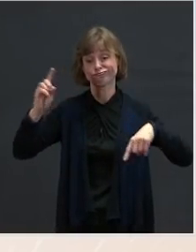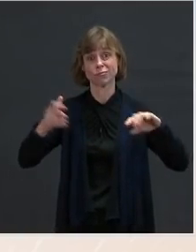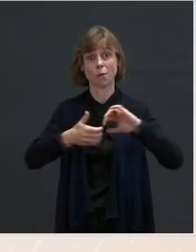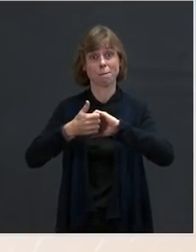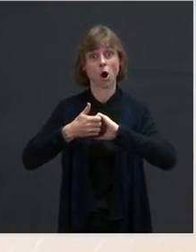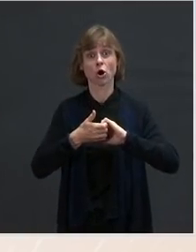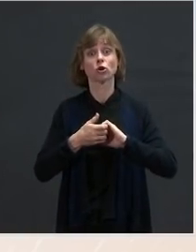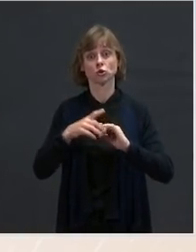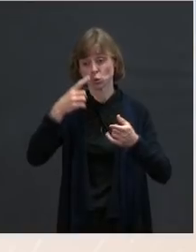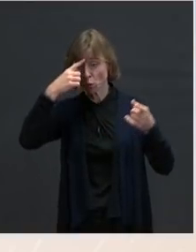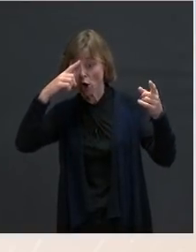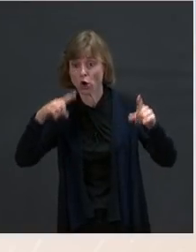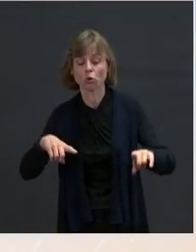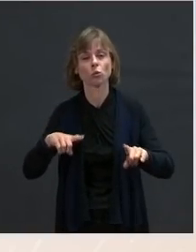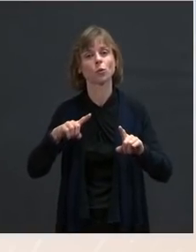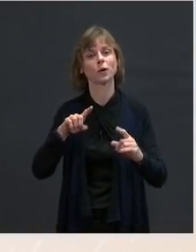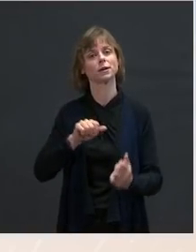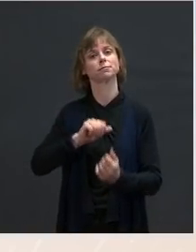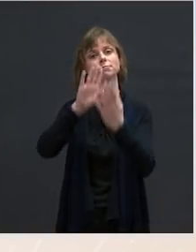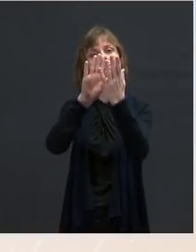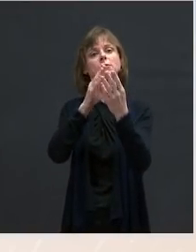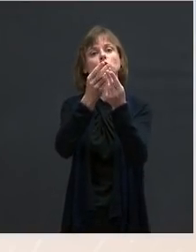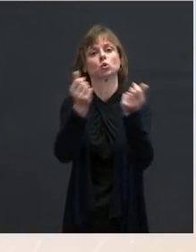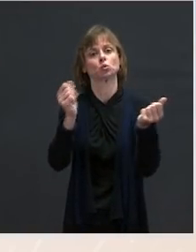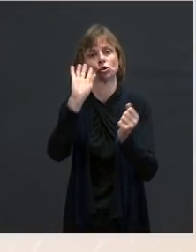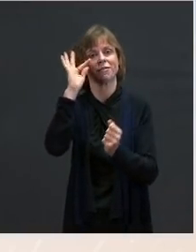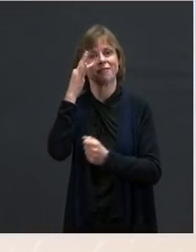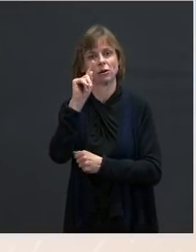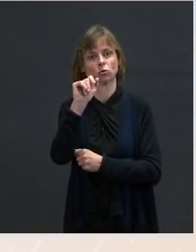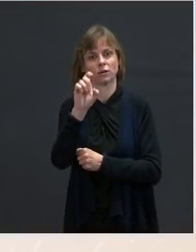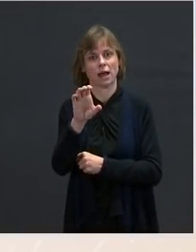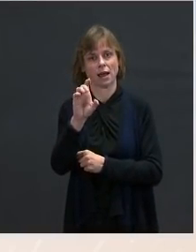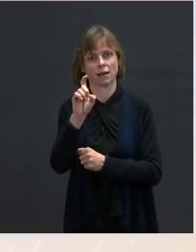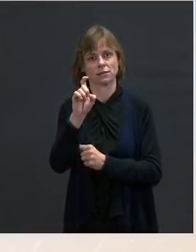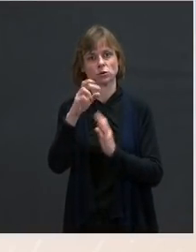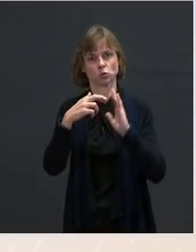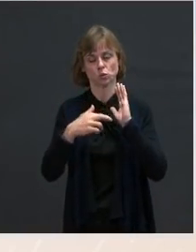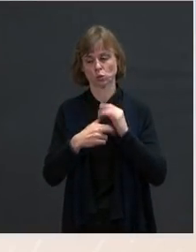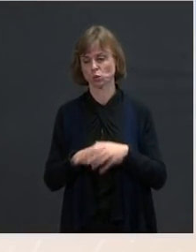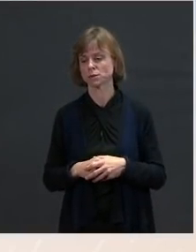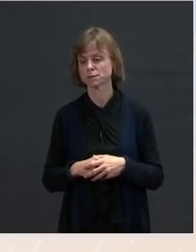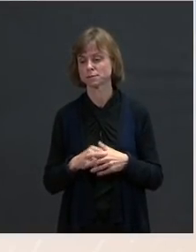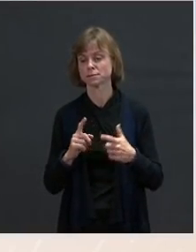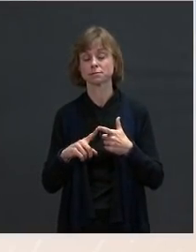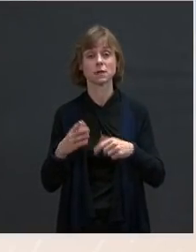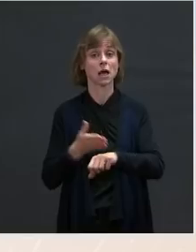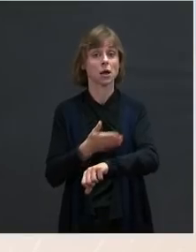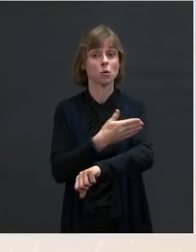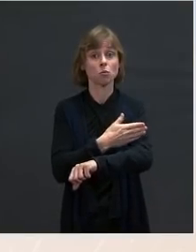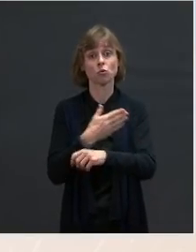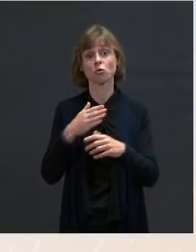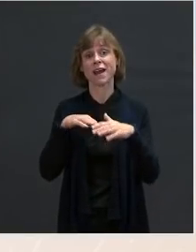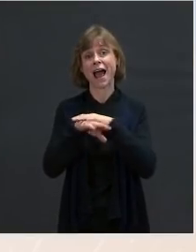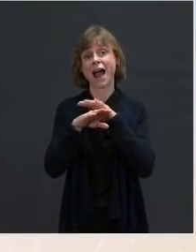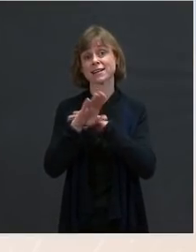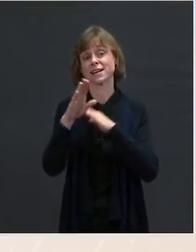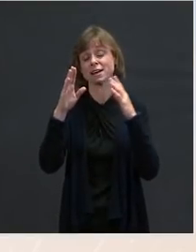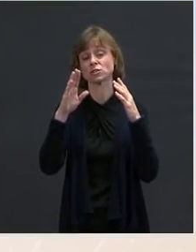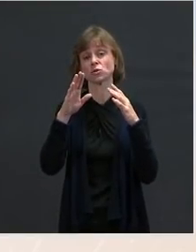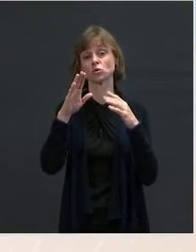to addressing the federal tax code, to improving access to high-quality educational opportunities. They partnered with AEI in that effort.